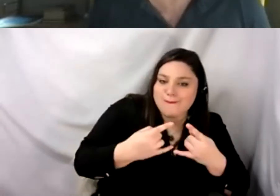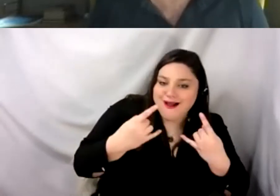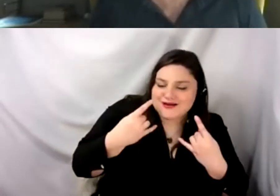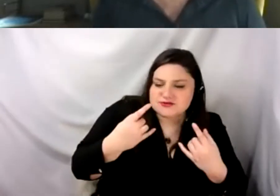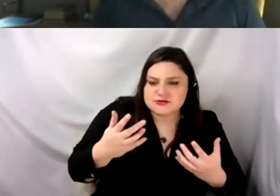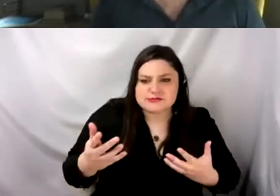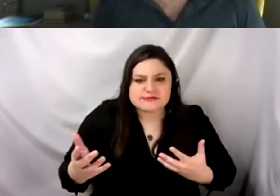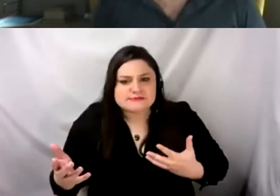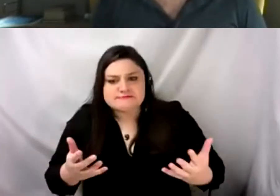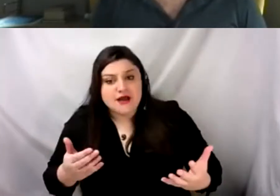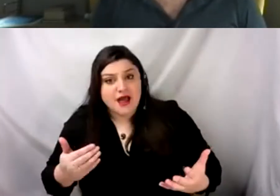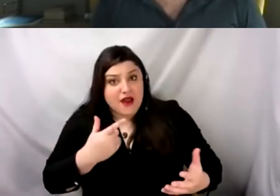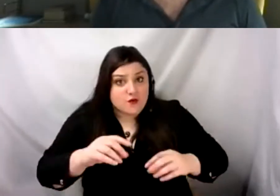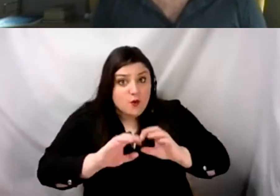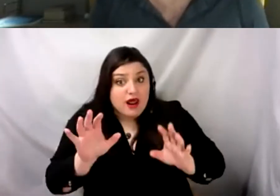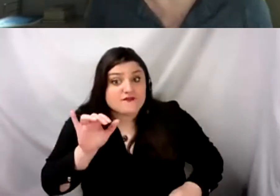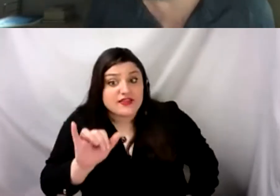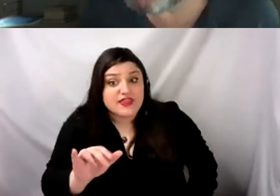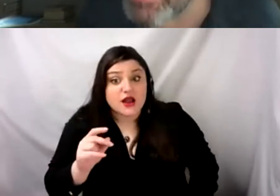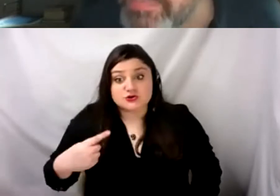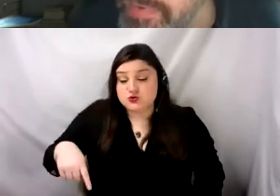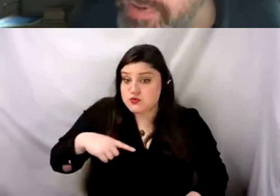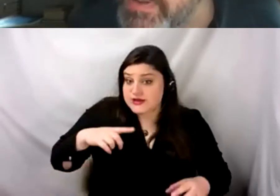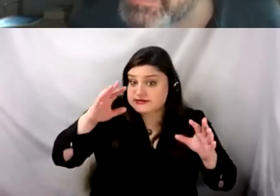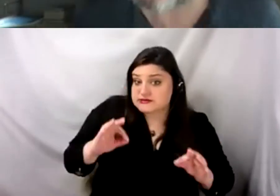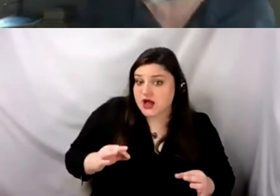? We just need clarification. GONZALO: Living make sure I ask your question.